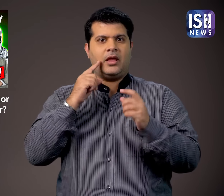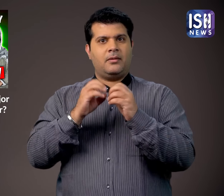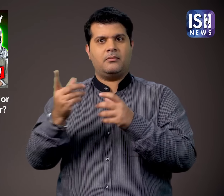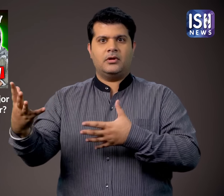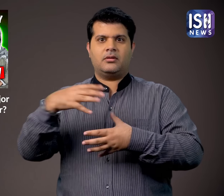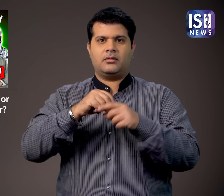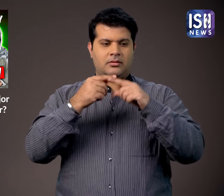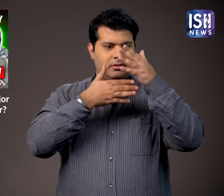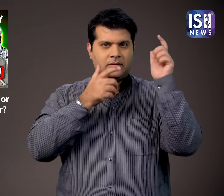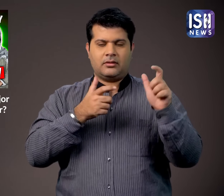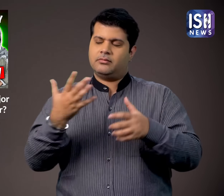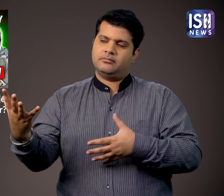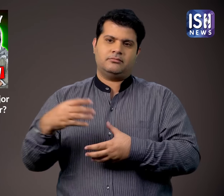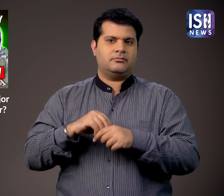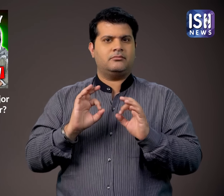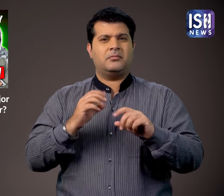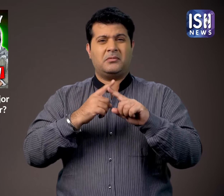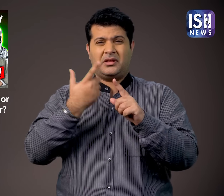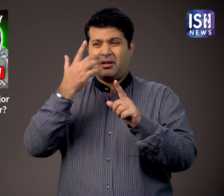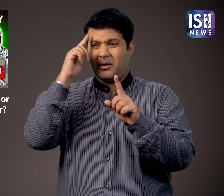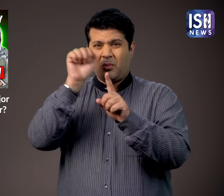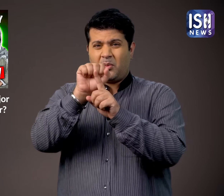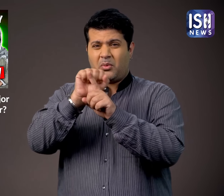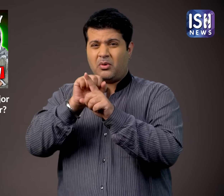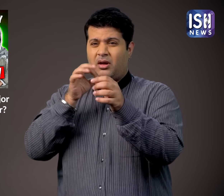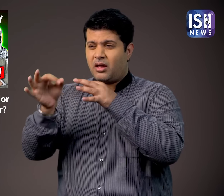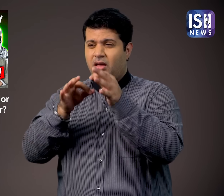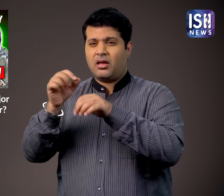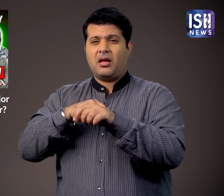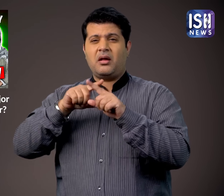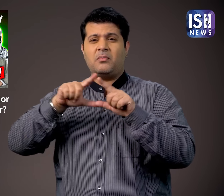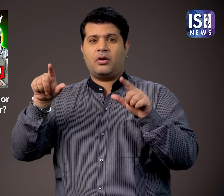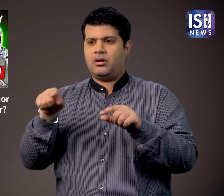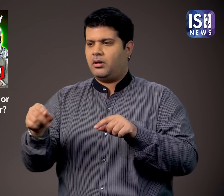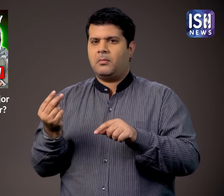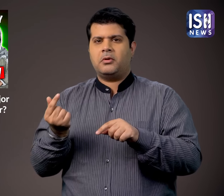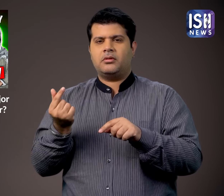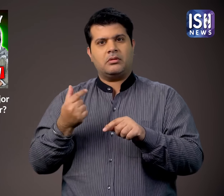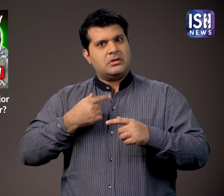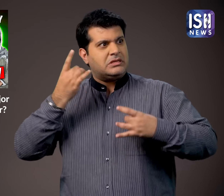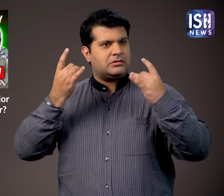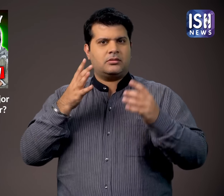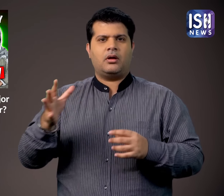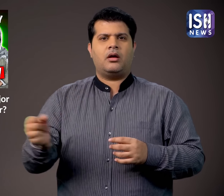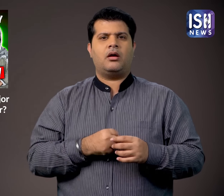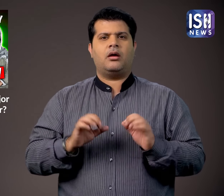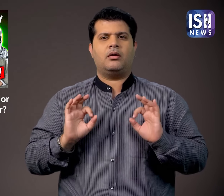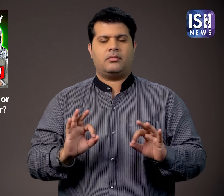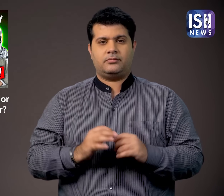So, they recruited Iftikhar into the terror group as it would need much time to brainwash him because he was already angry.